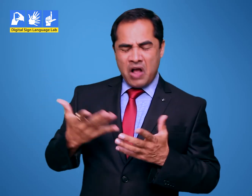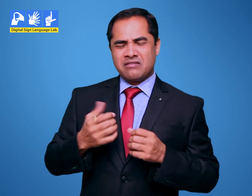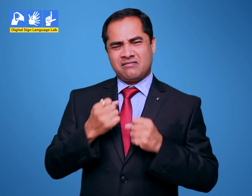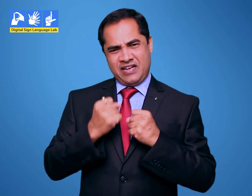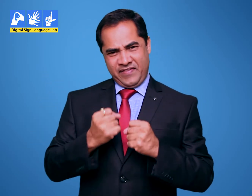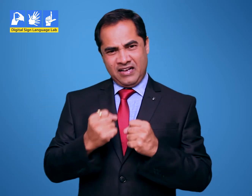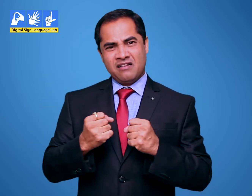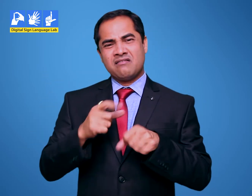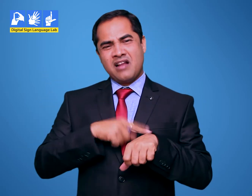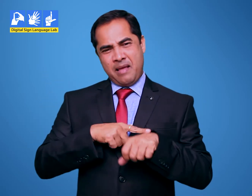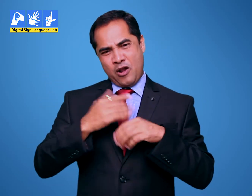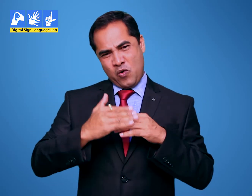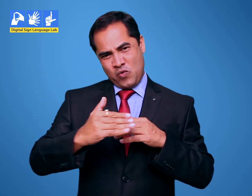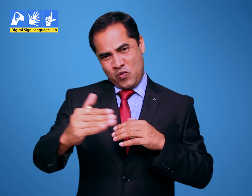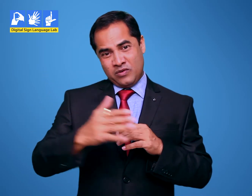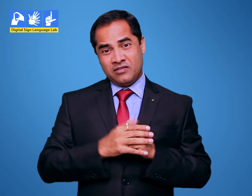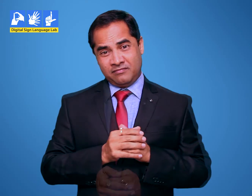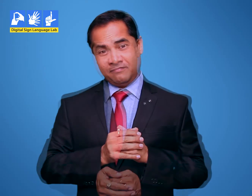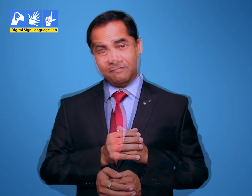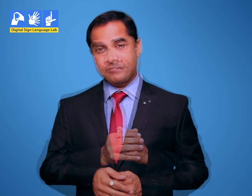profound hurt.